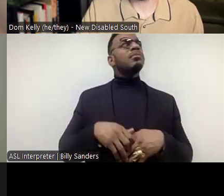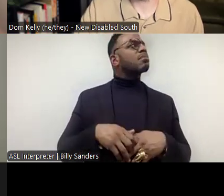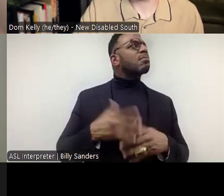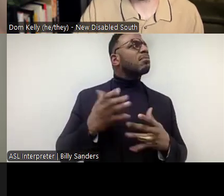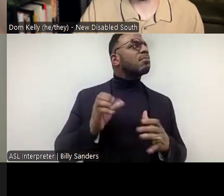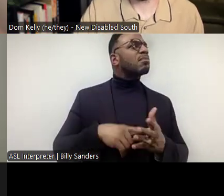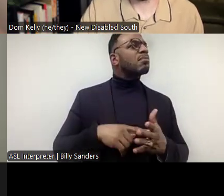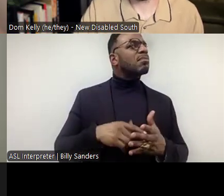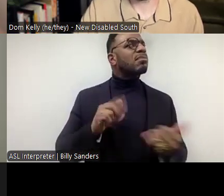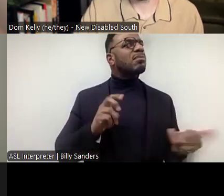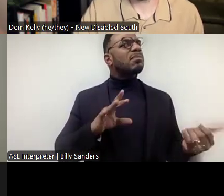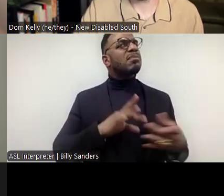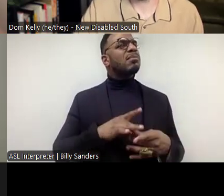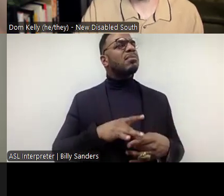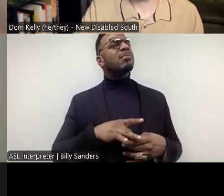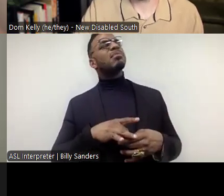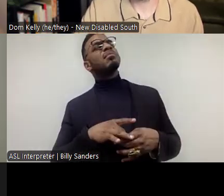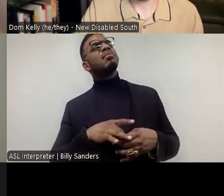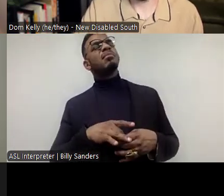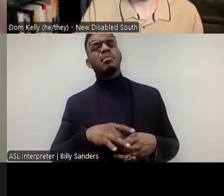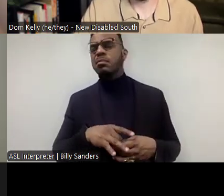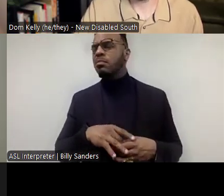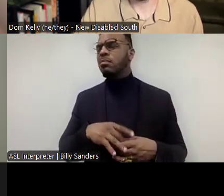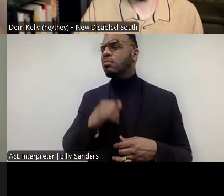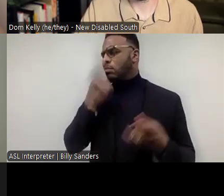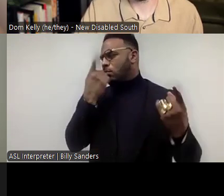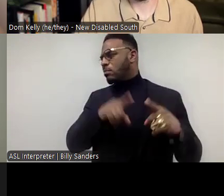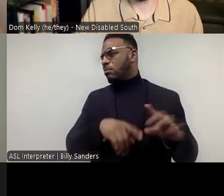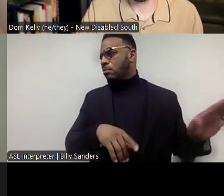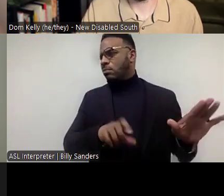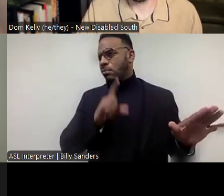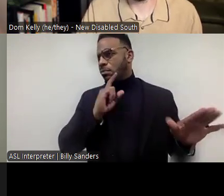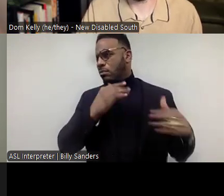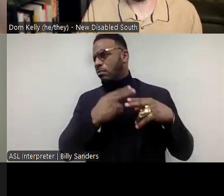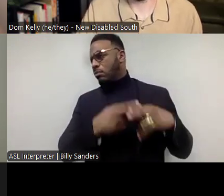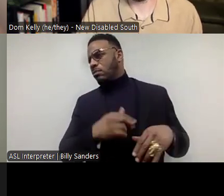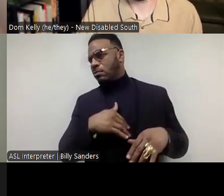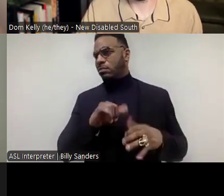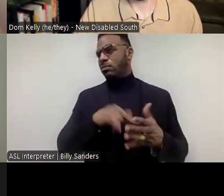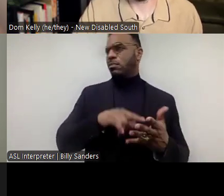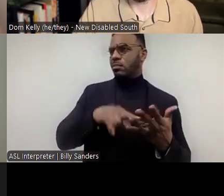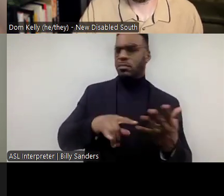mean. You don't want a bunch of people sitting in a room and saying, I don't want to do what Amber said. I don't